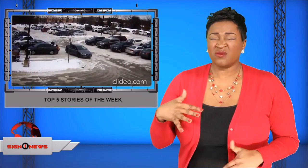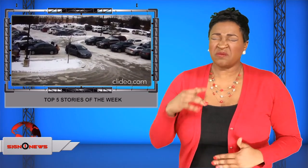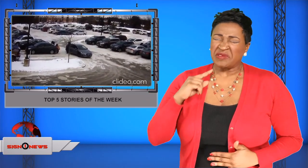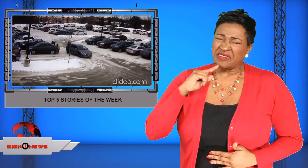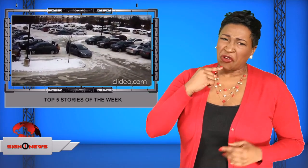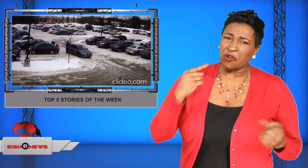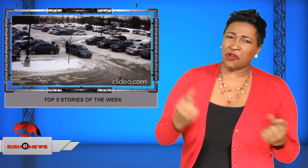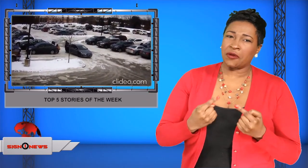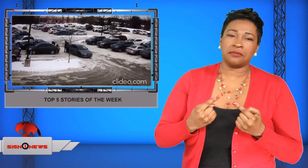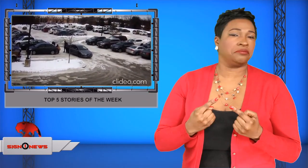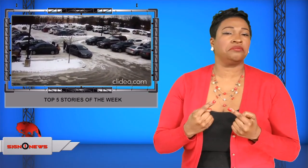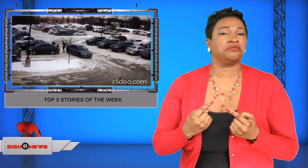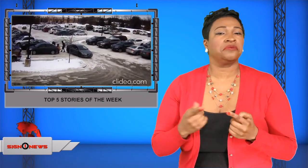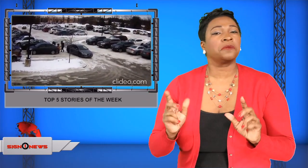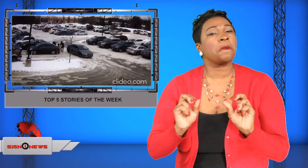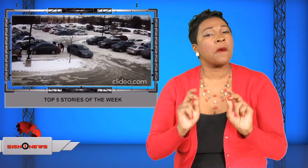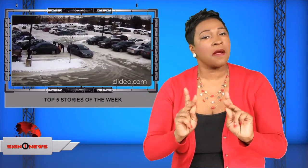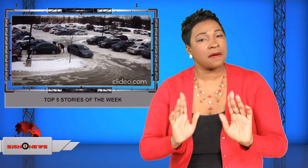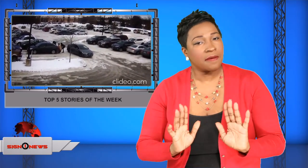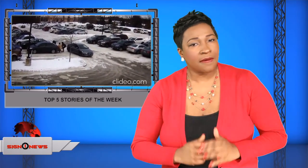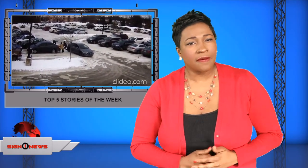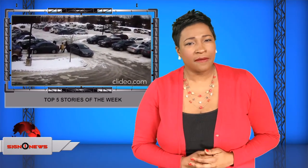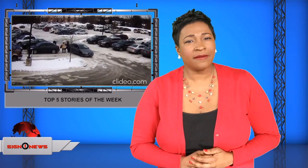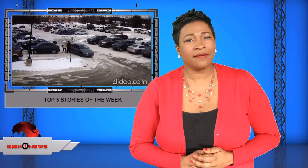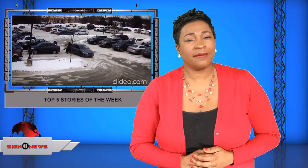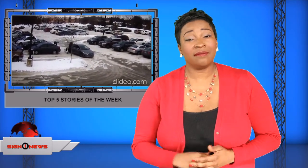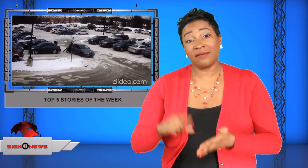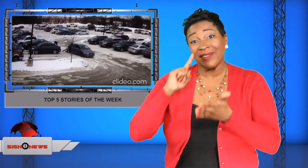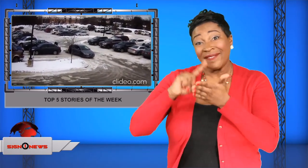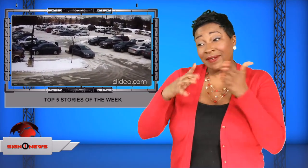She was not seriously hurt.